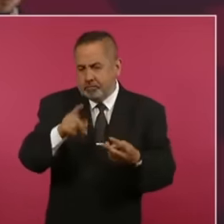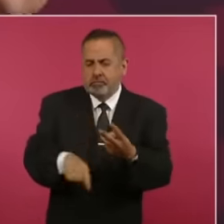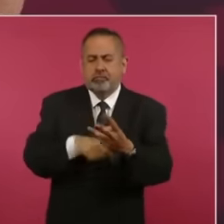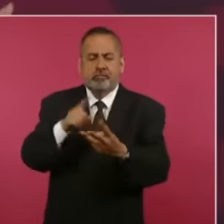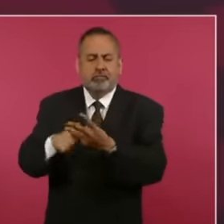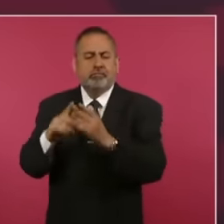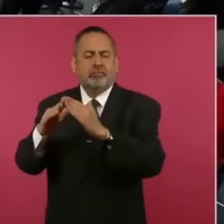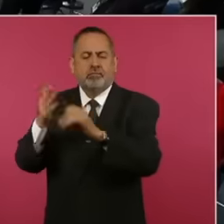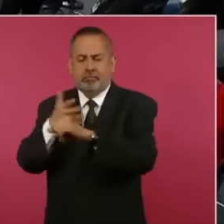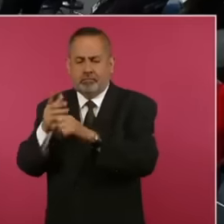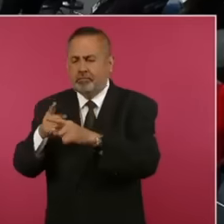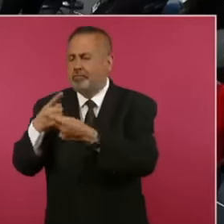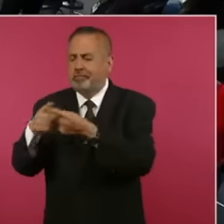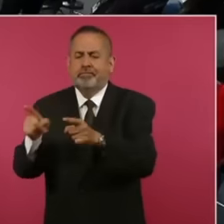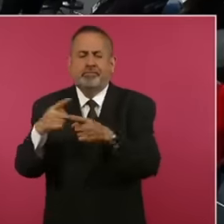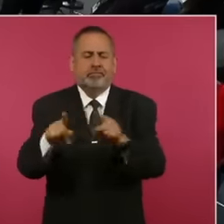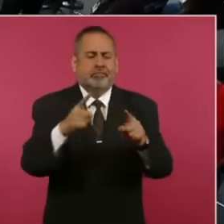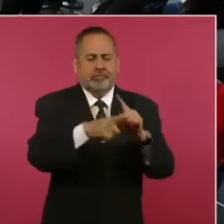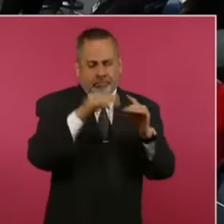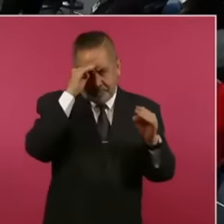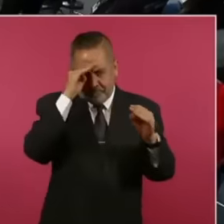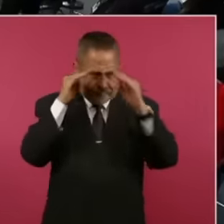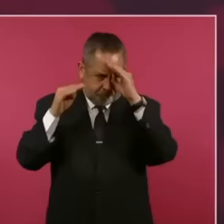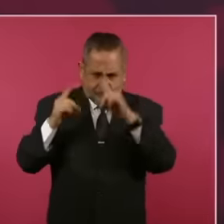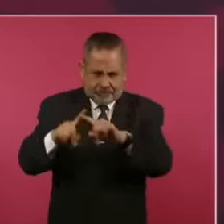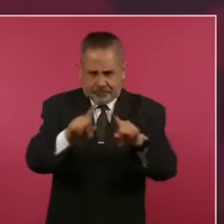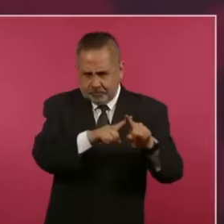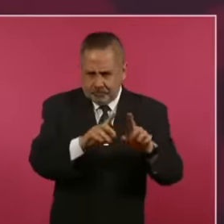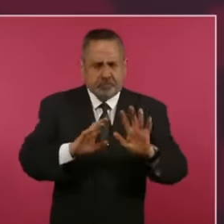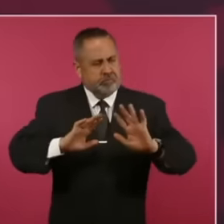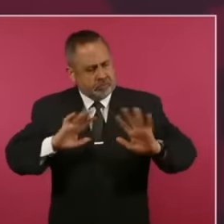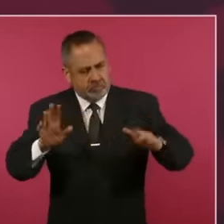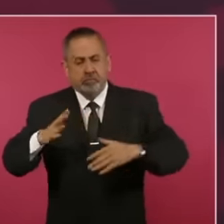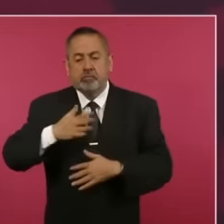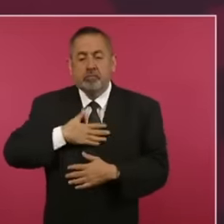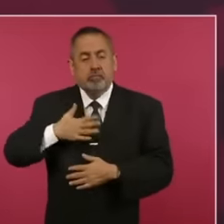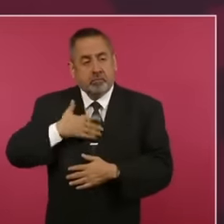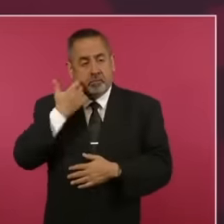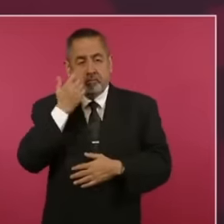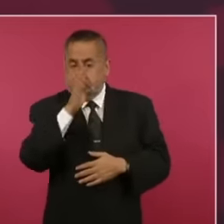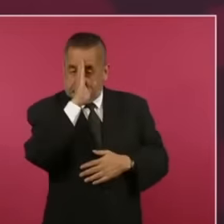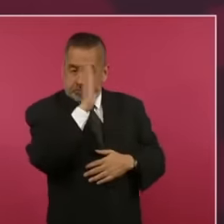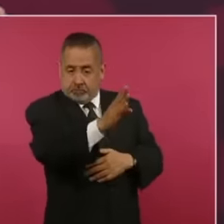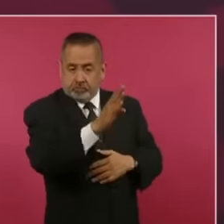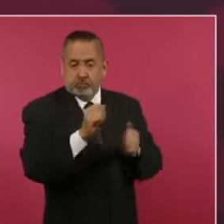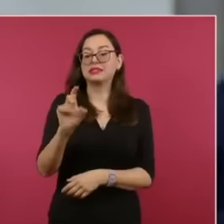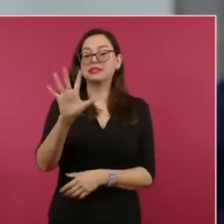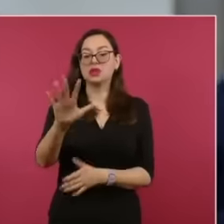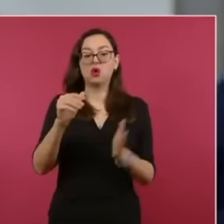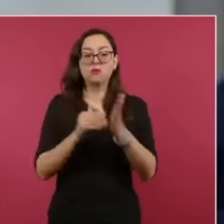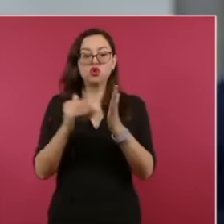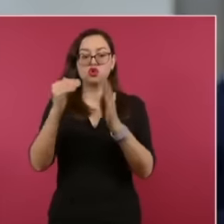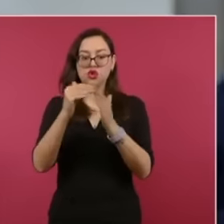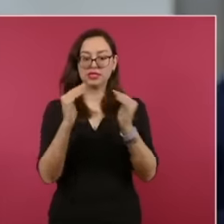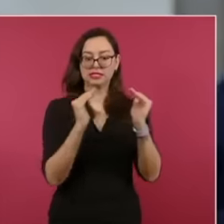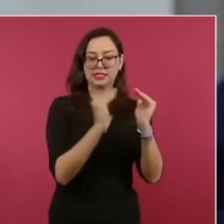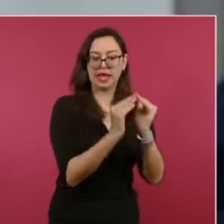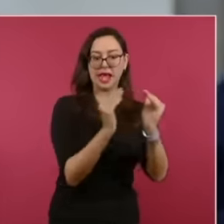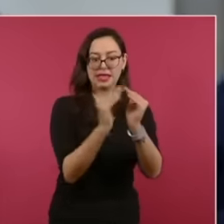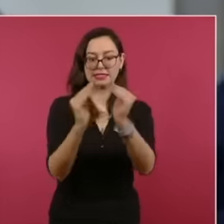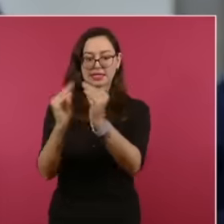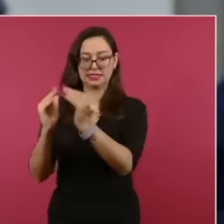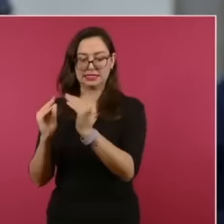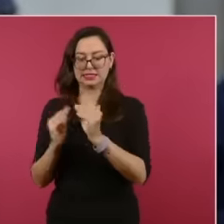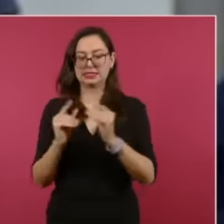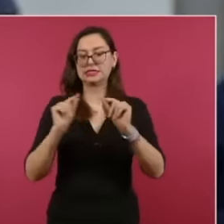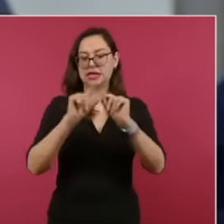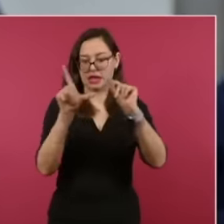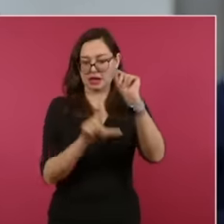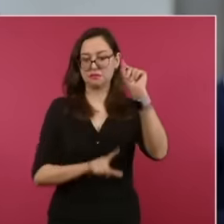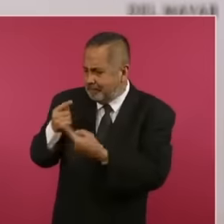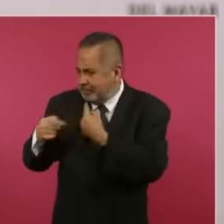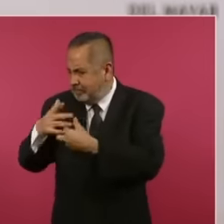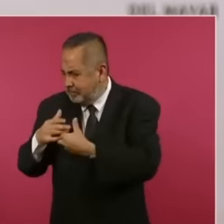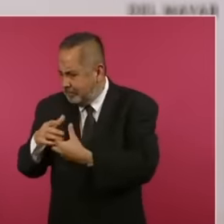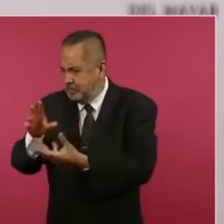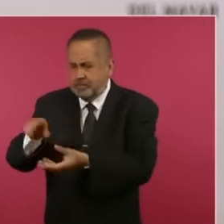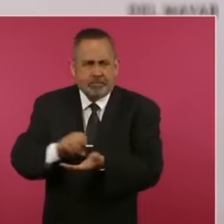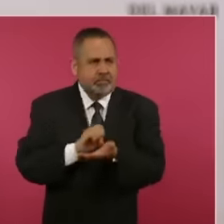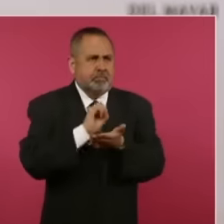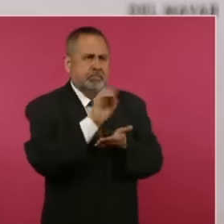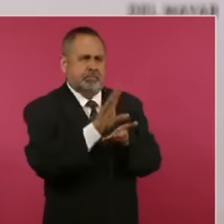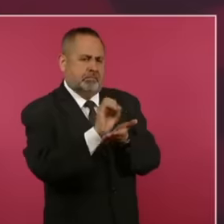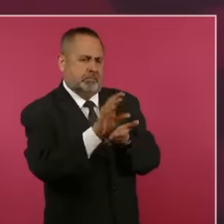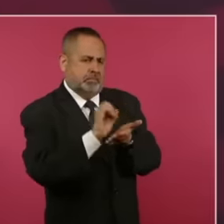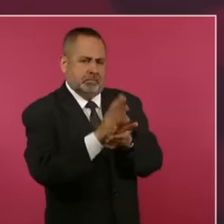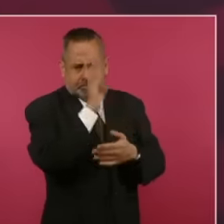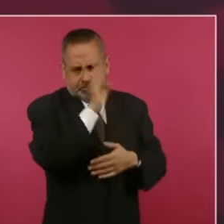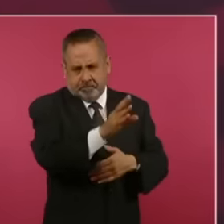White House, so I wanted President Biden to know what happened, what happened, and the